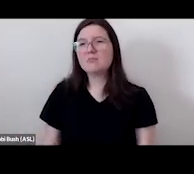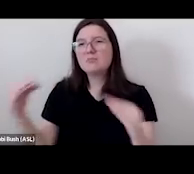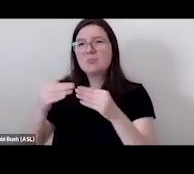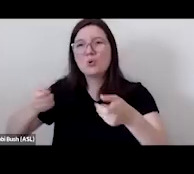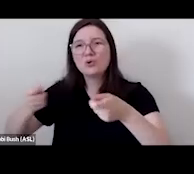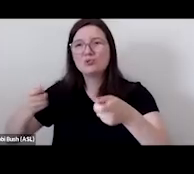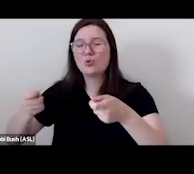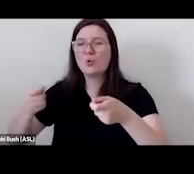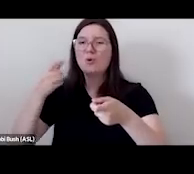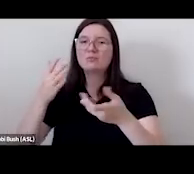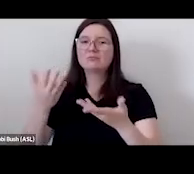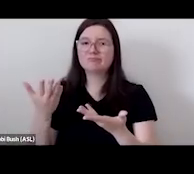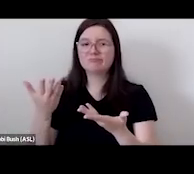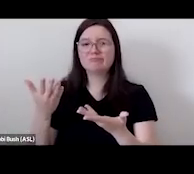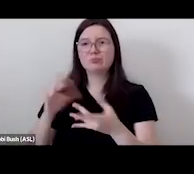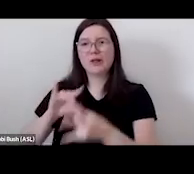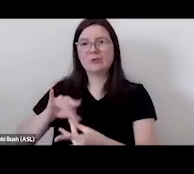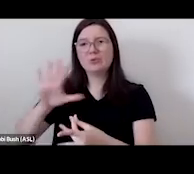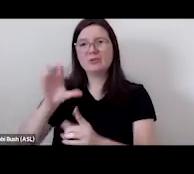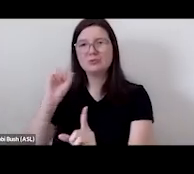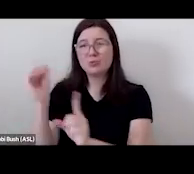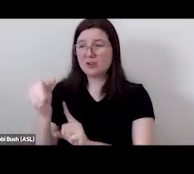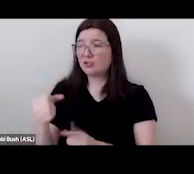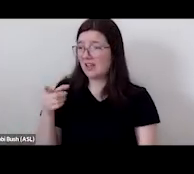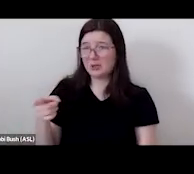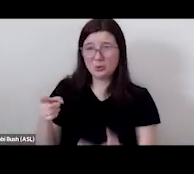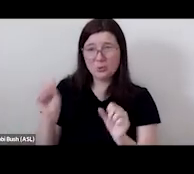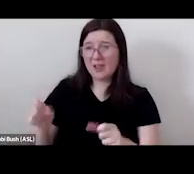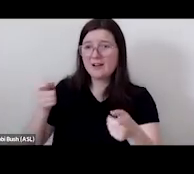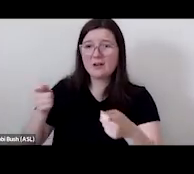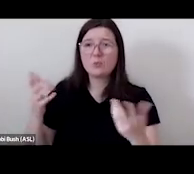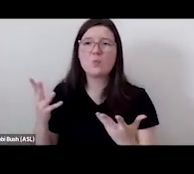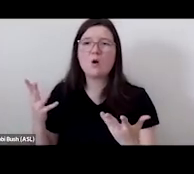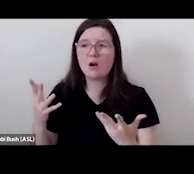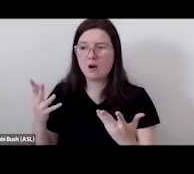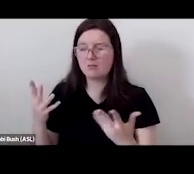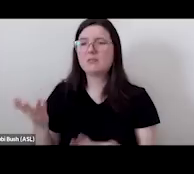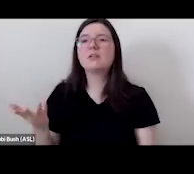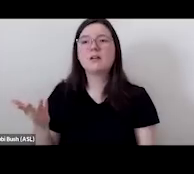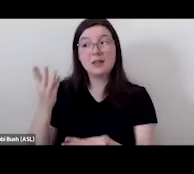or questioning, like what do they think they can handle? And then when you check back in with them, if they haven't handled it